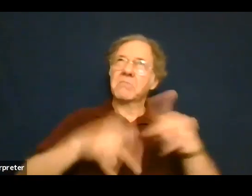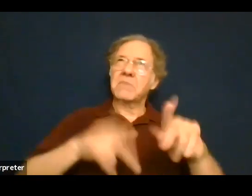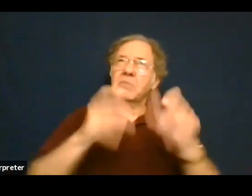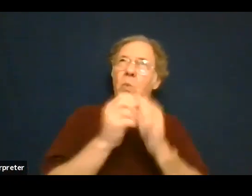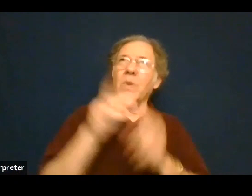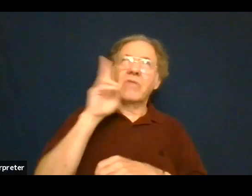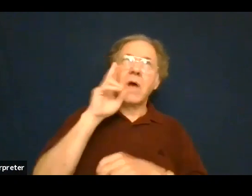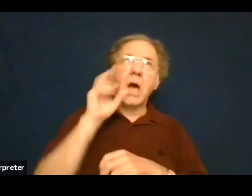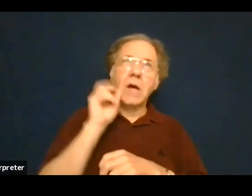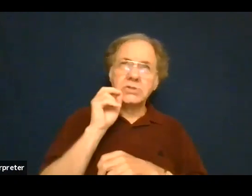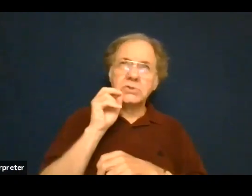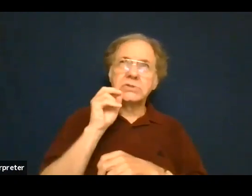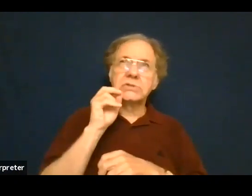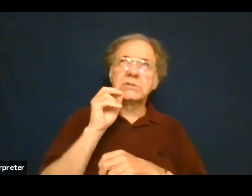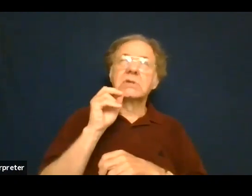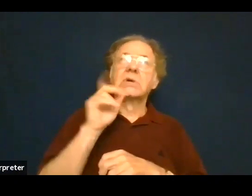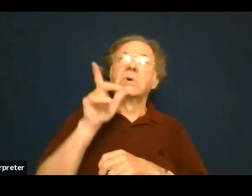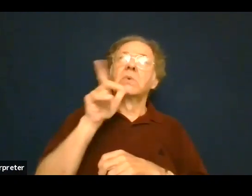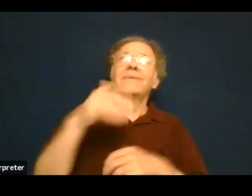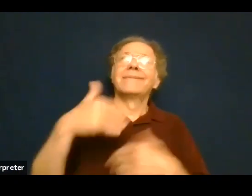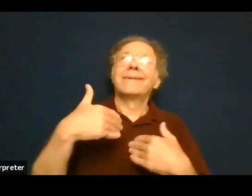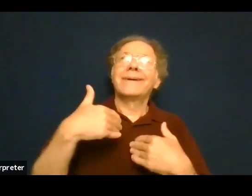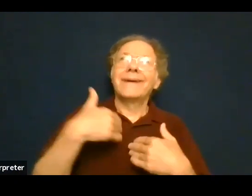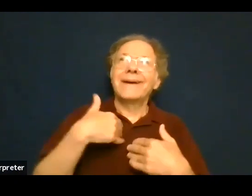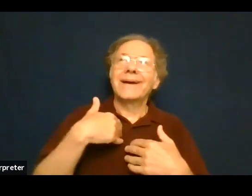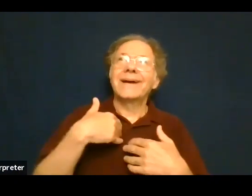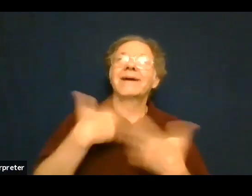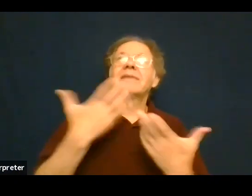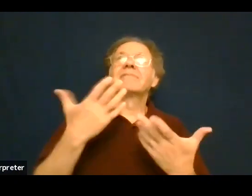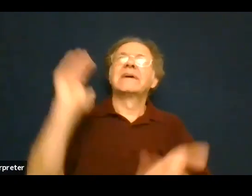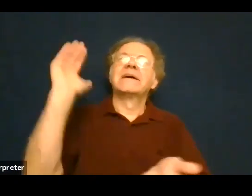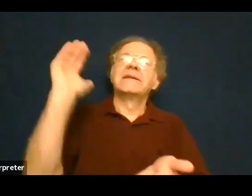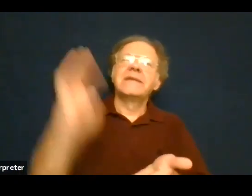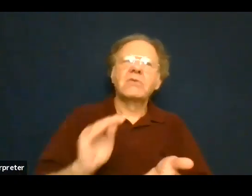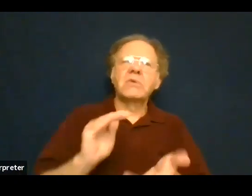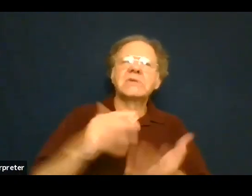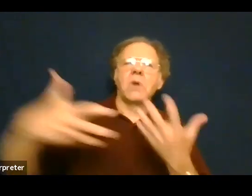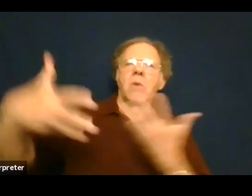have decreased mobility because of their vision loss.